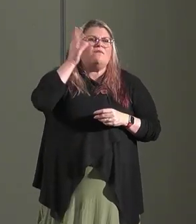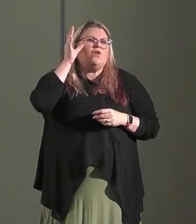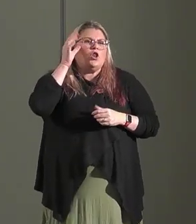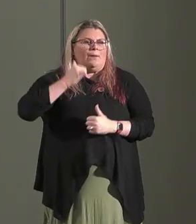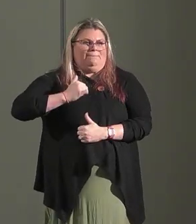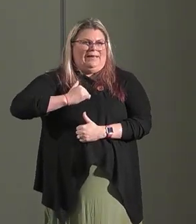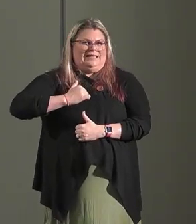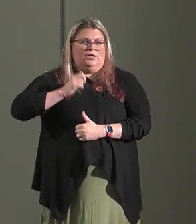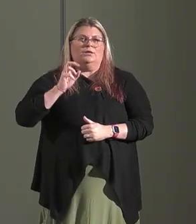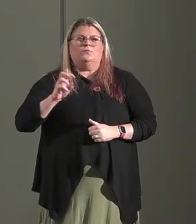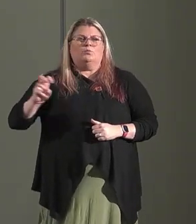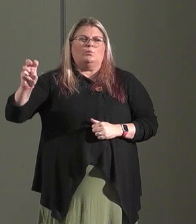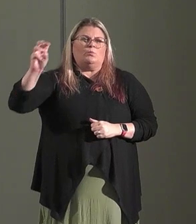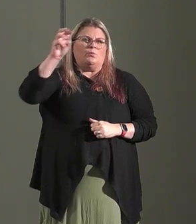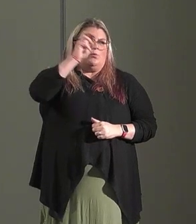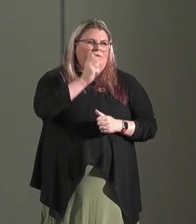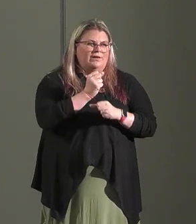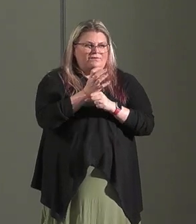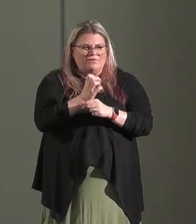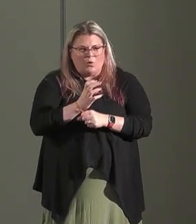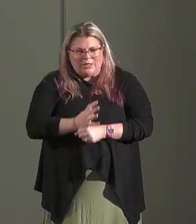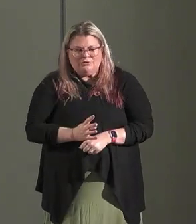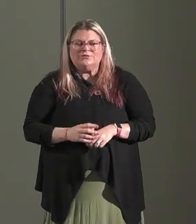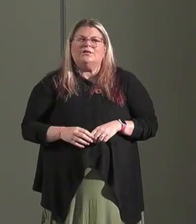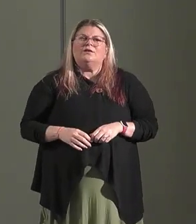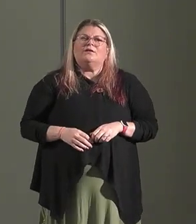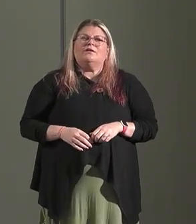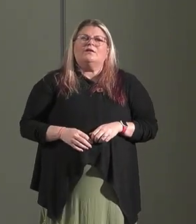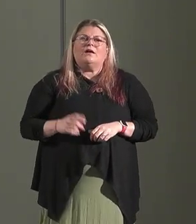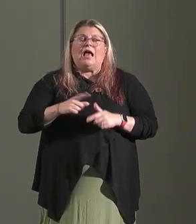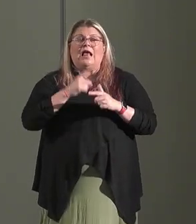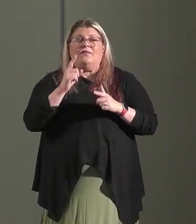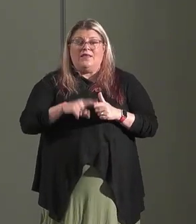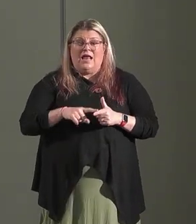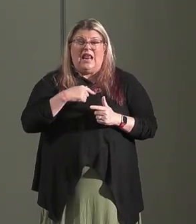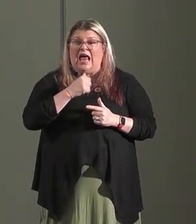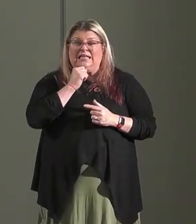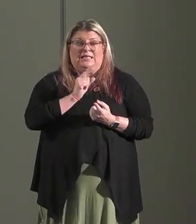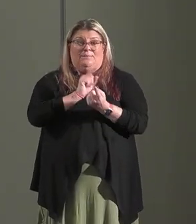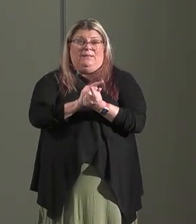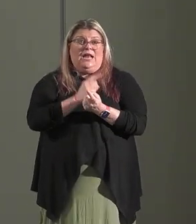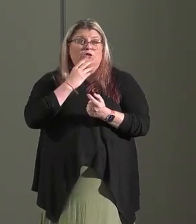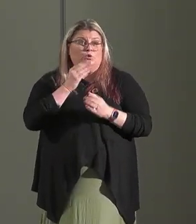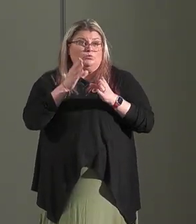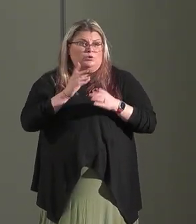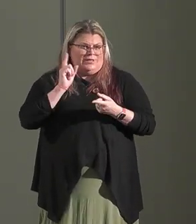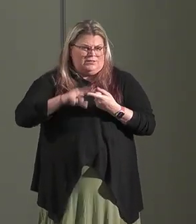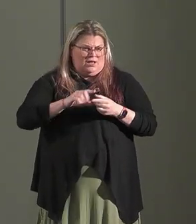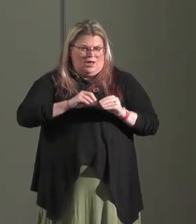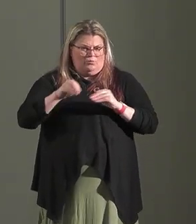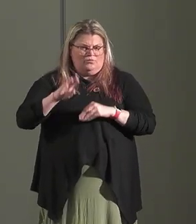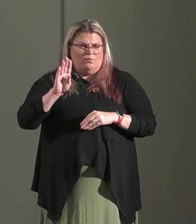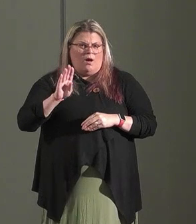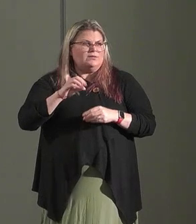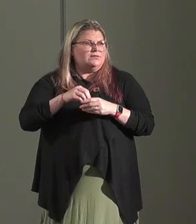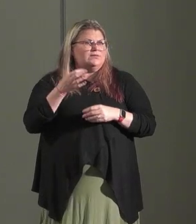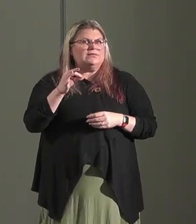we moved every four years. I didn't meet a Jewish person until I moved to Boston in 1995